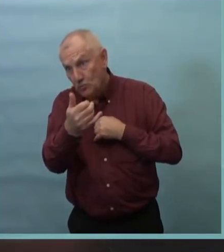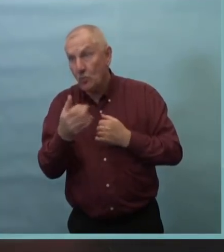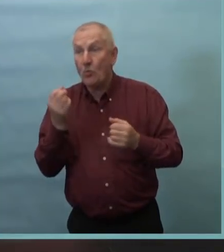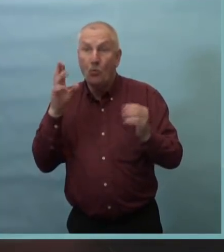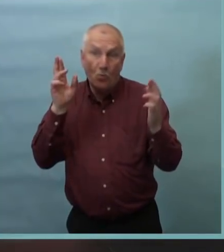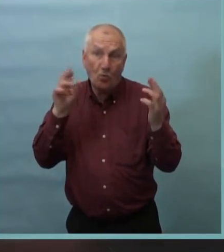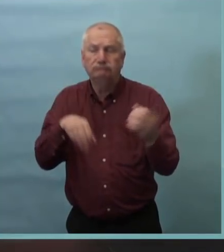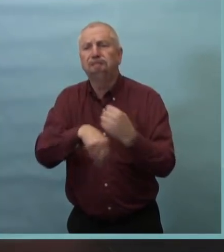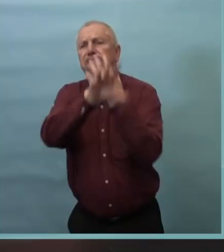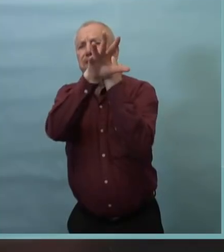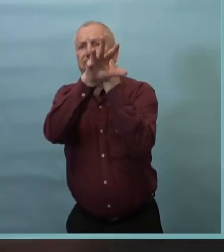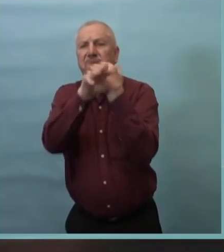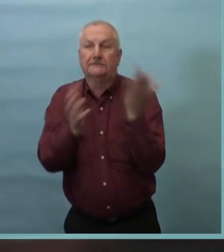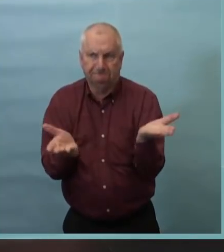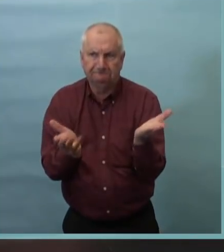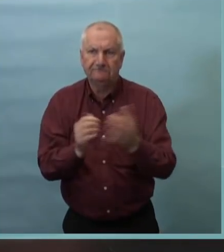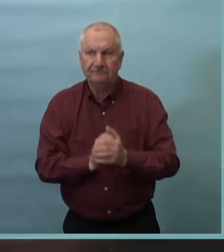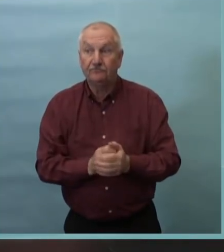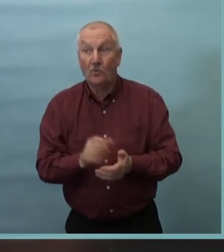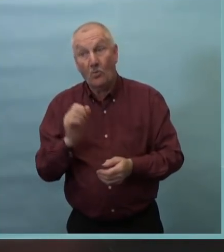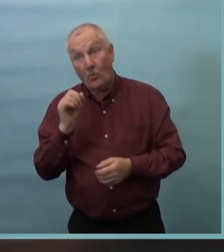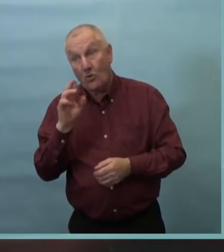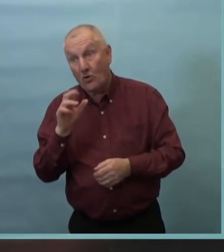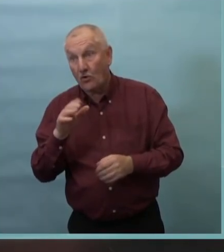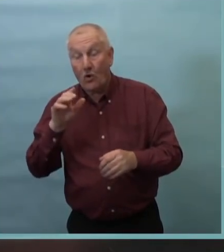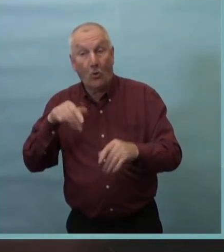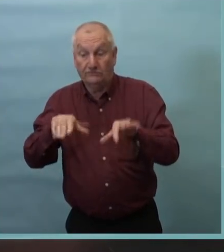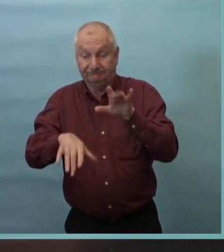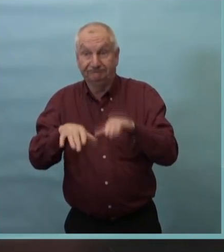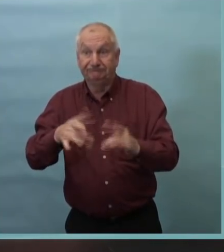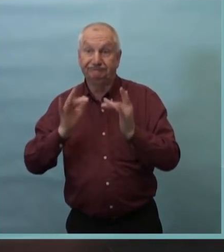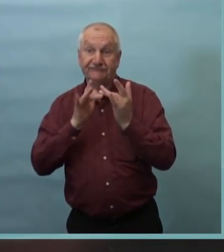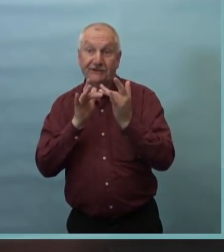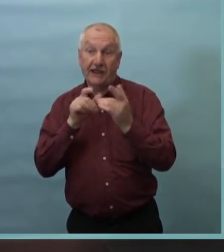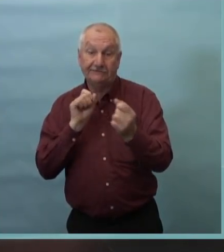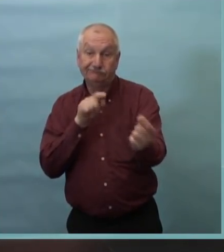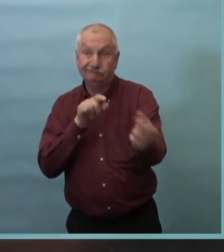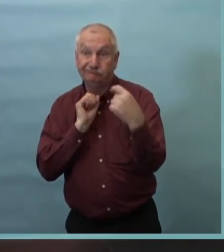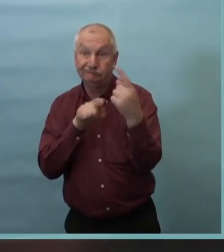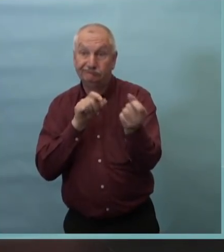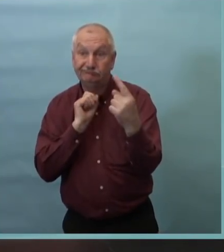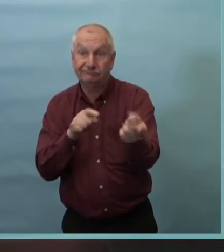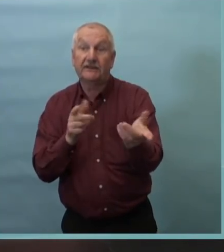that will help patients and physicians and the staff as we continue to deal